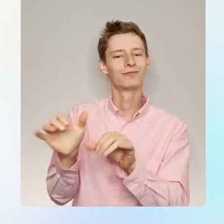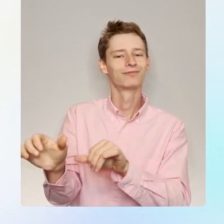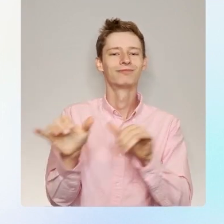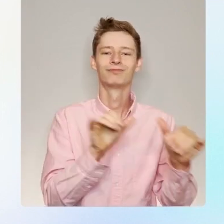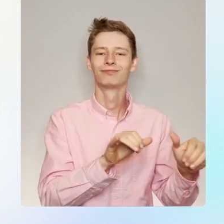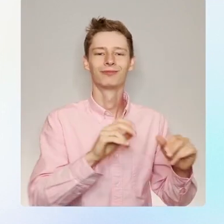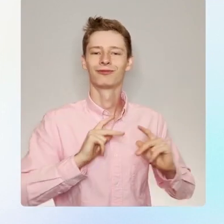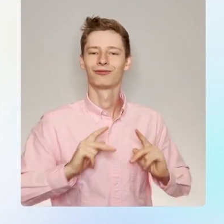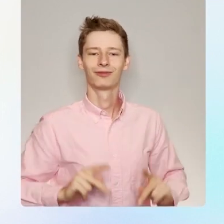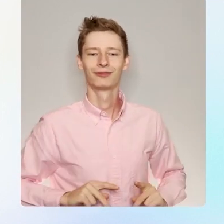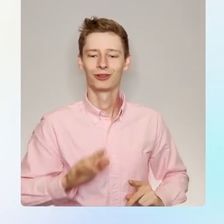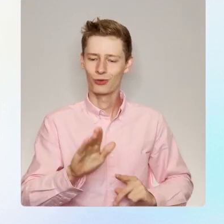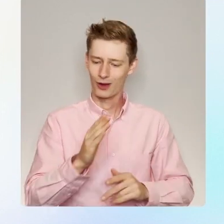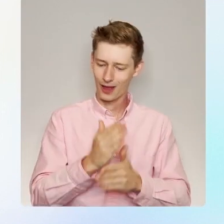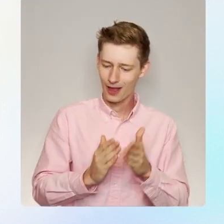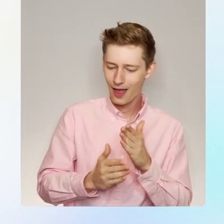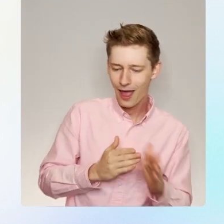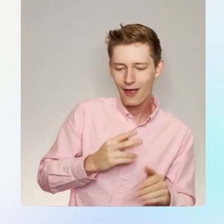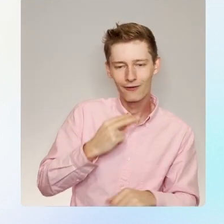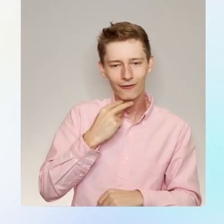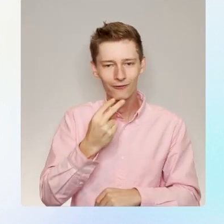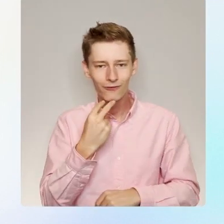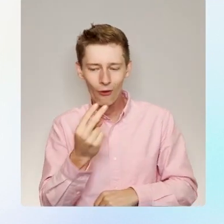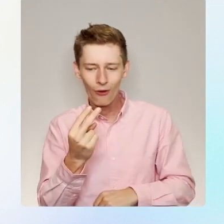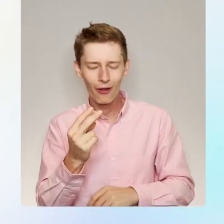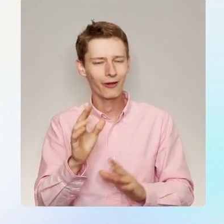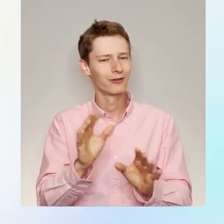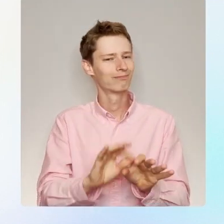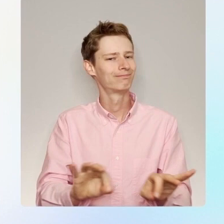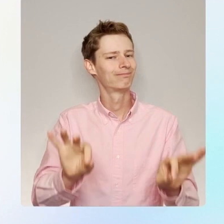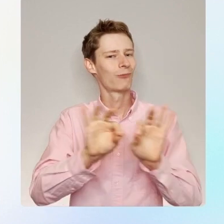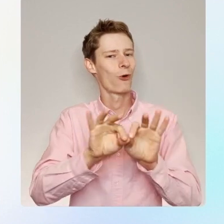Your hands, your voice are key inputs